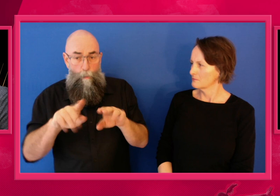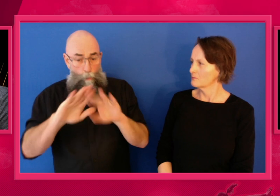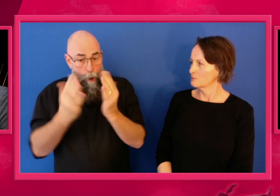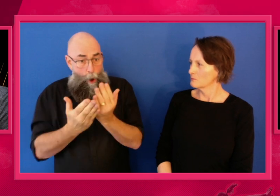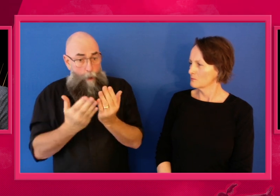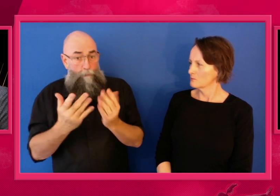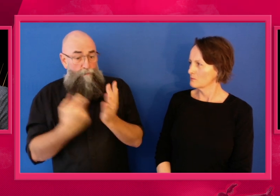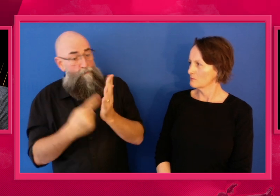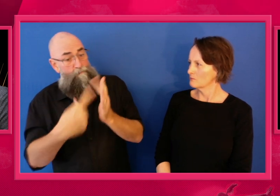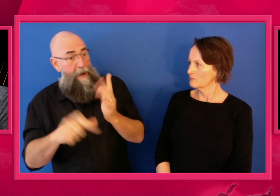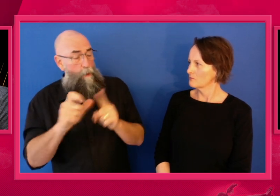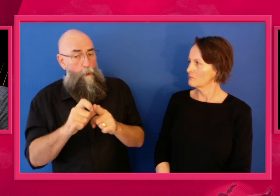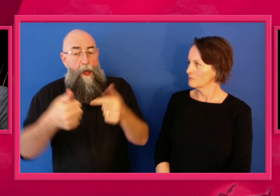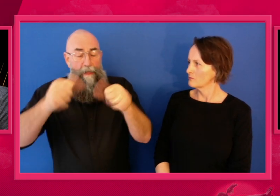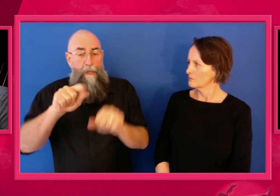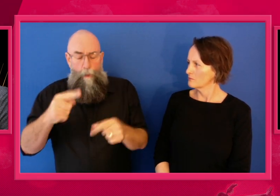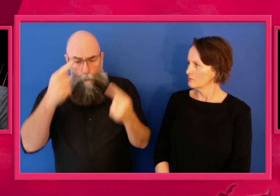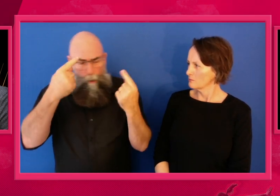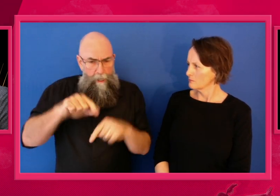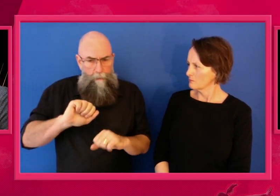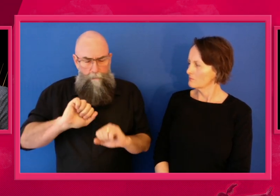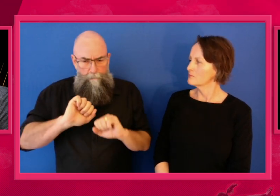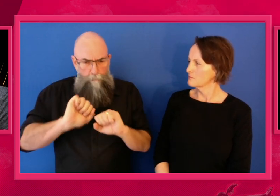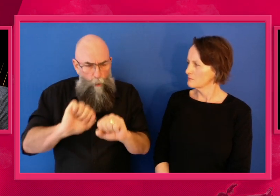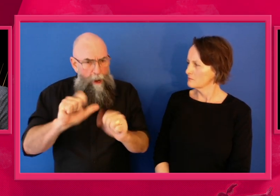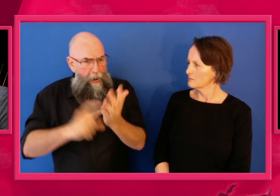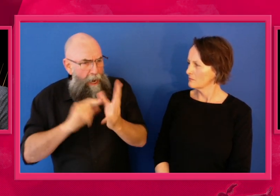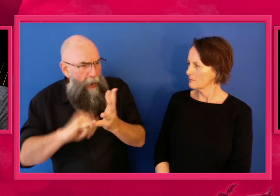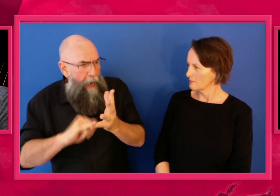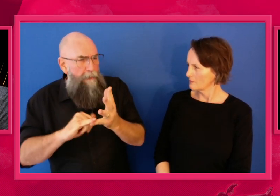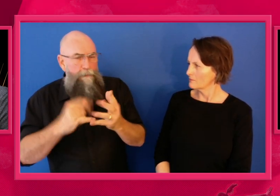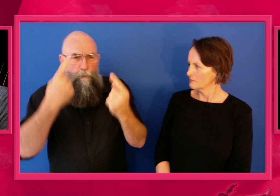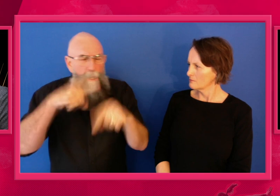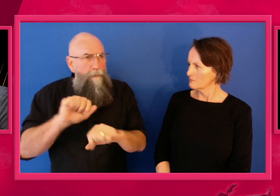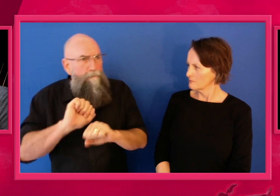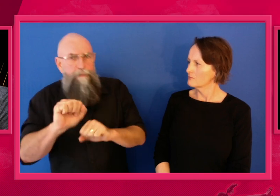is in your classification, because to make an even playing field across disability groups